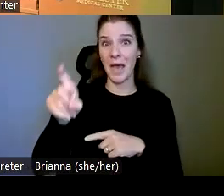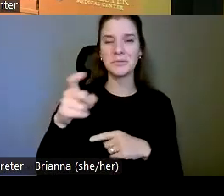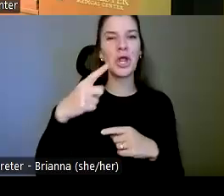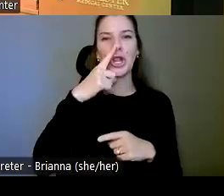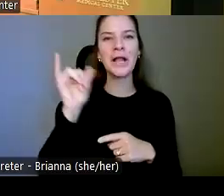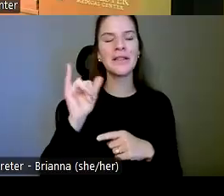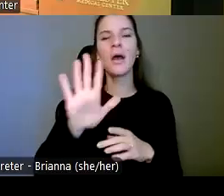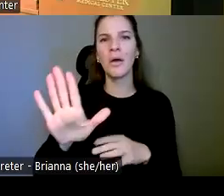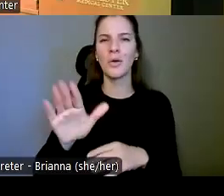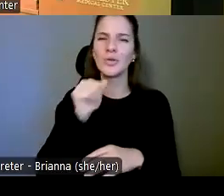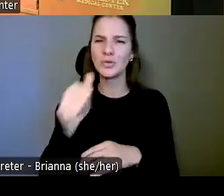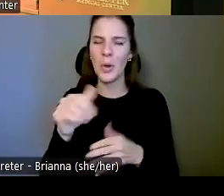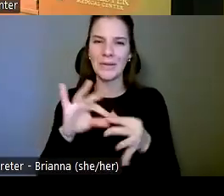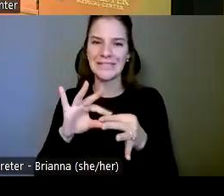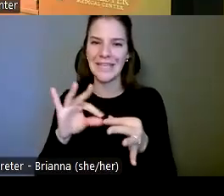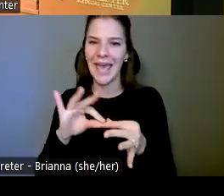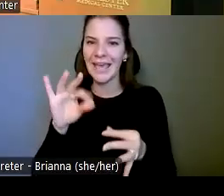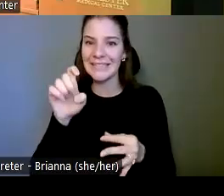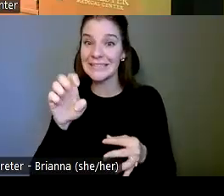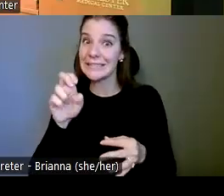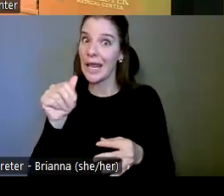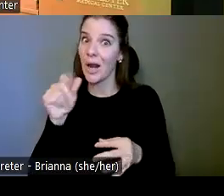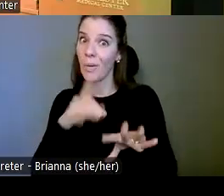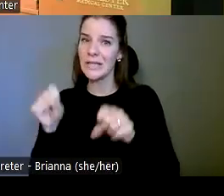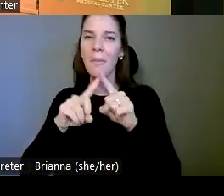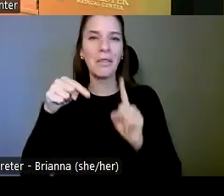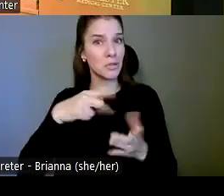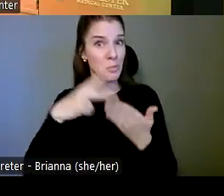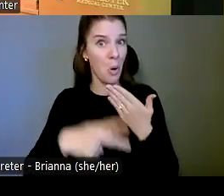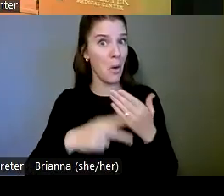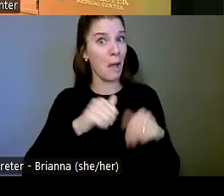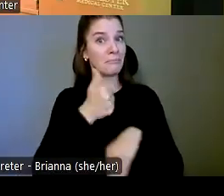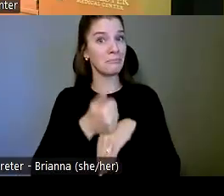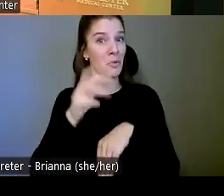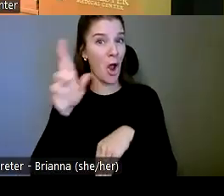don't say Zena would do it. And then the other is do you have any plans to create a playbook on